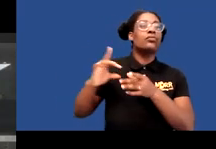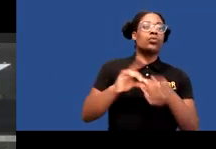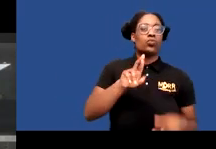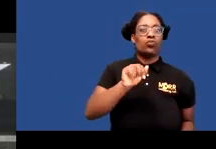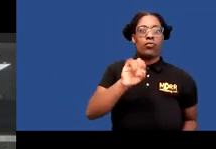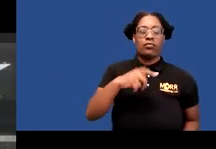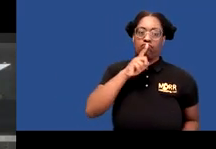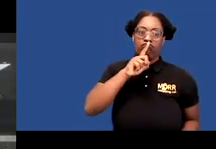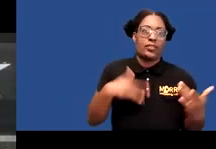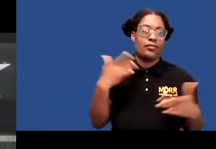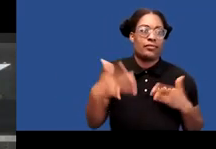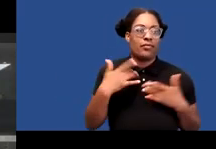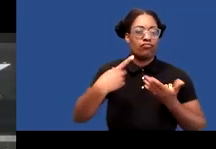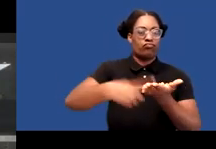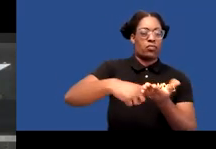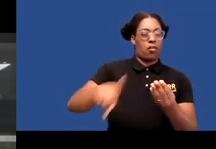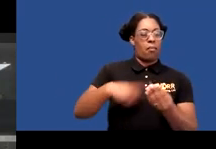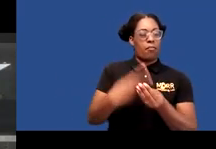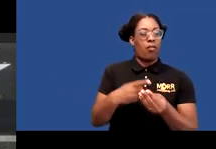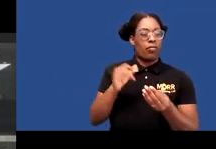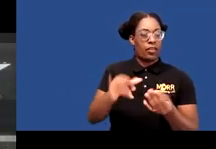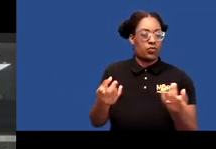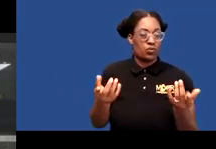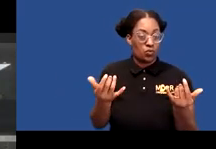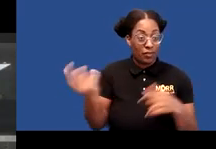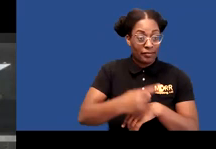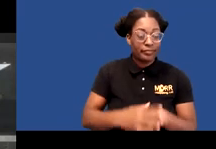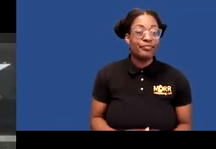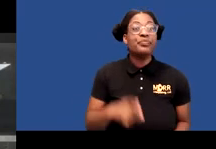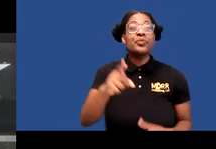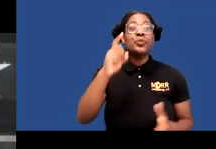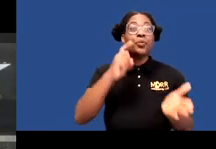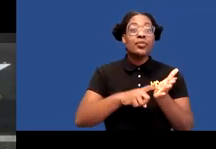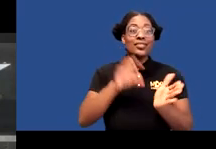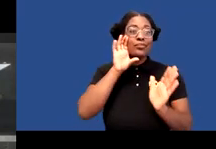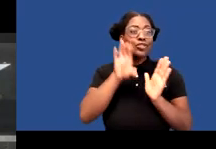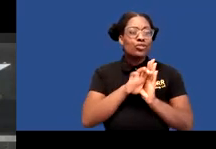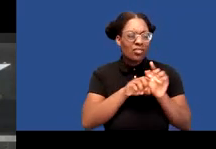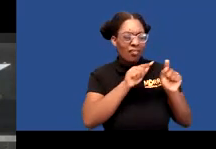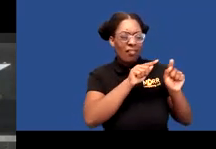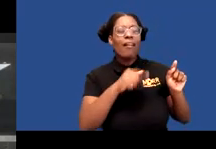You'll notice the backdrop for this title slide is a Black Lives Matter mural.